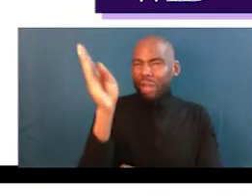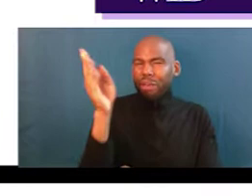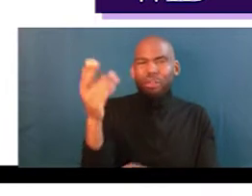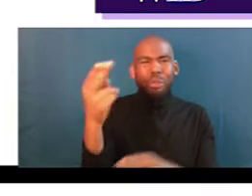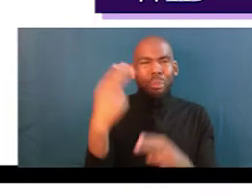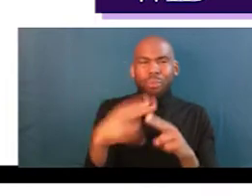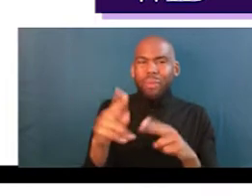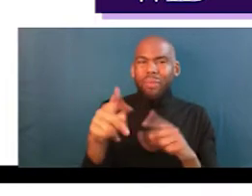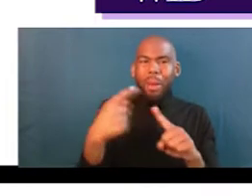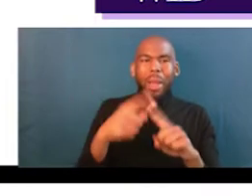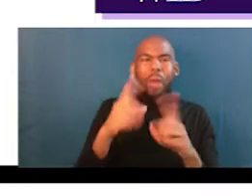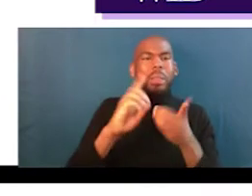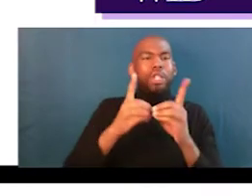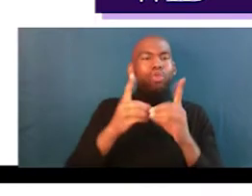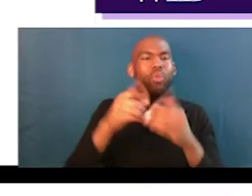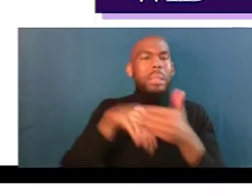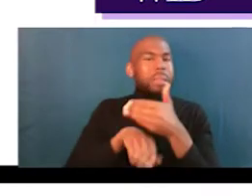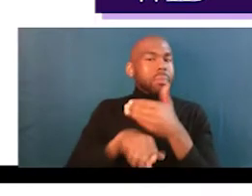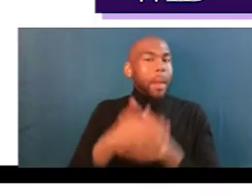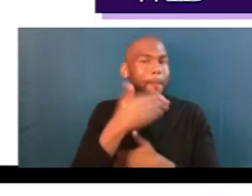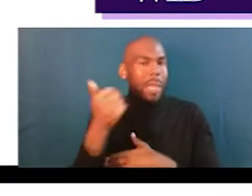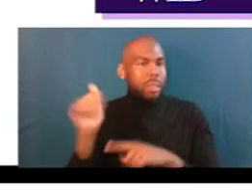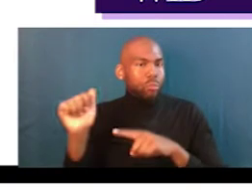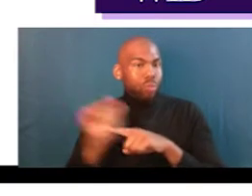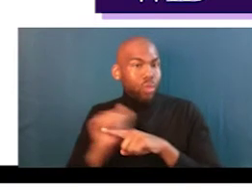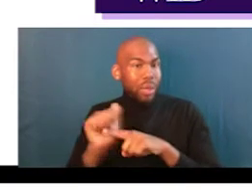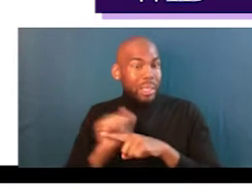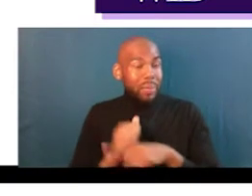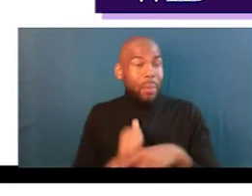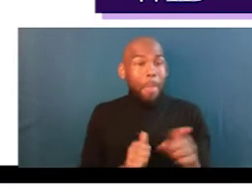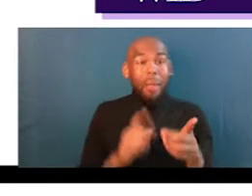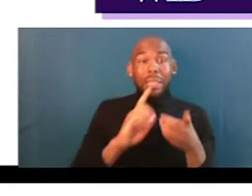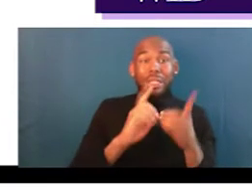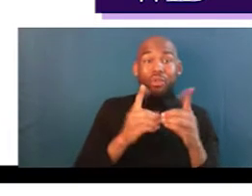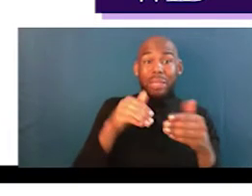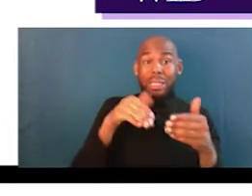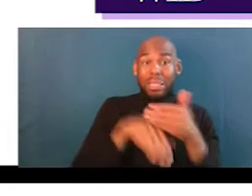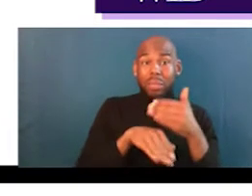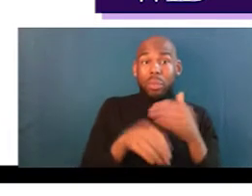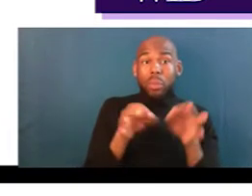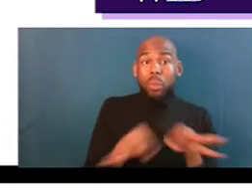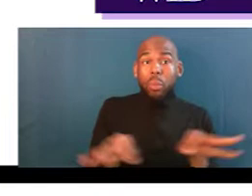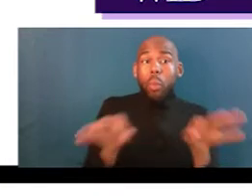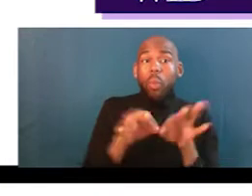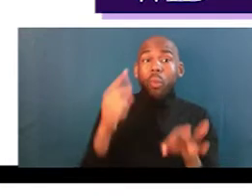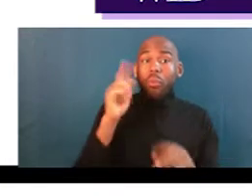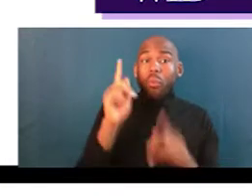of digital accessibility best practices. Digital accessibility is important for individuals,